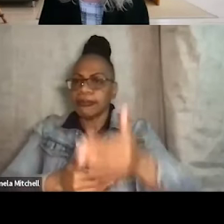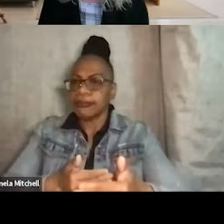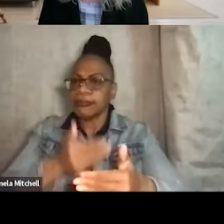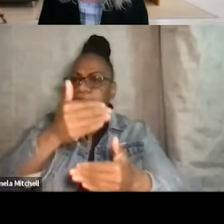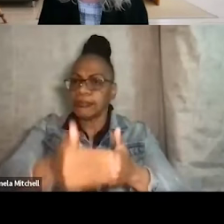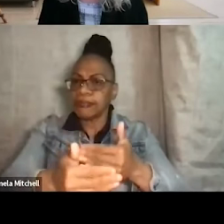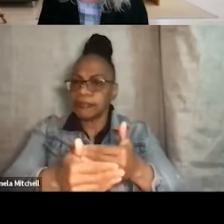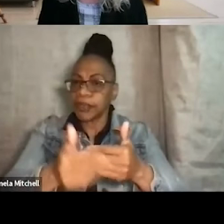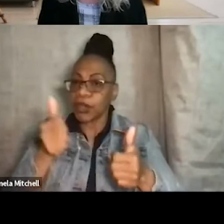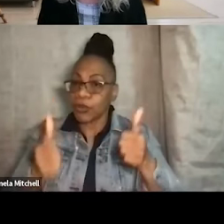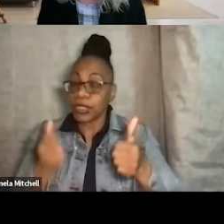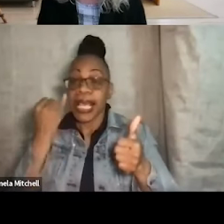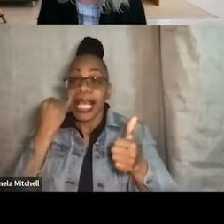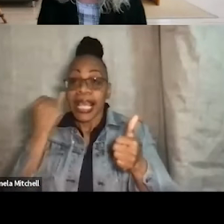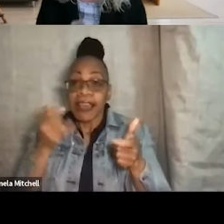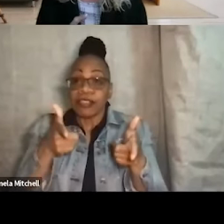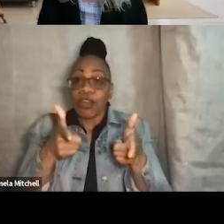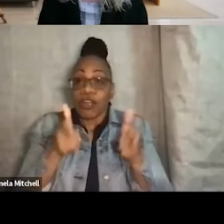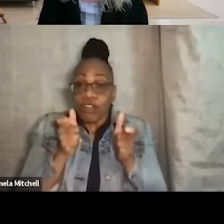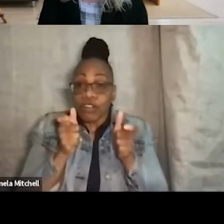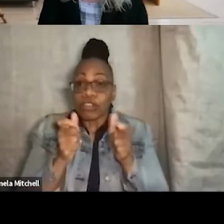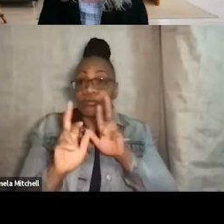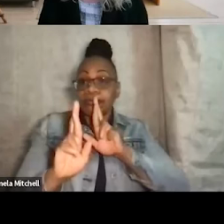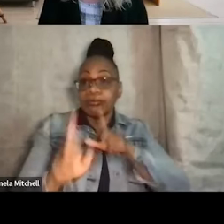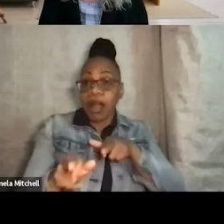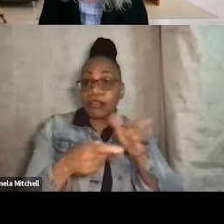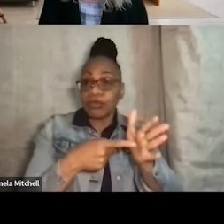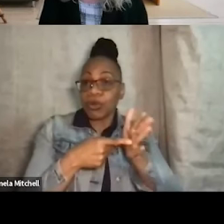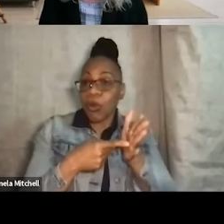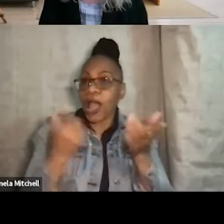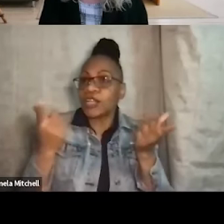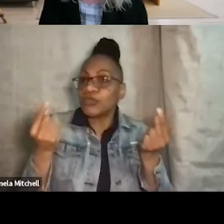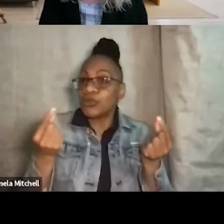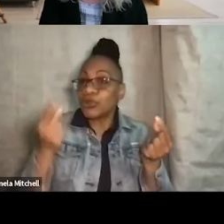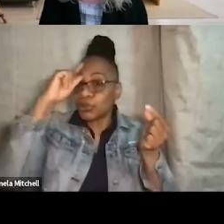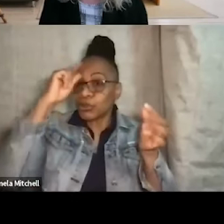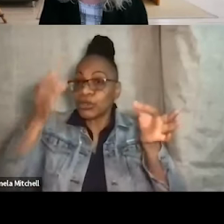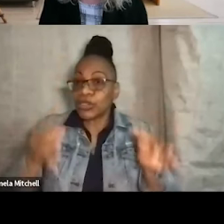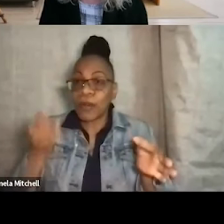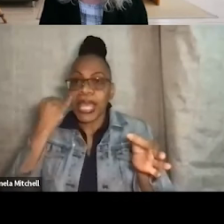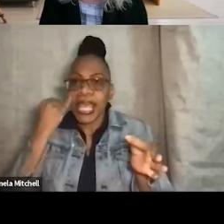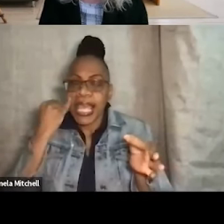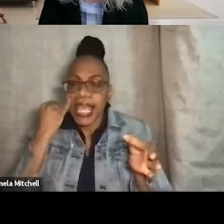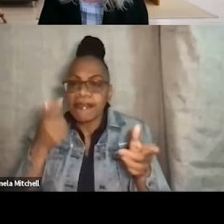If a urgent response is required, they then also determine is there an immediate danger present?